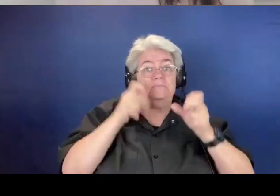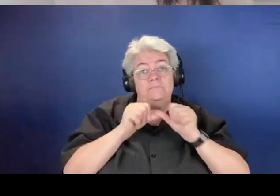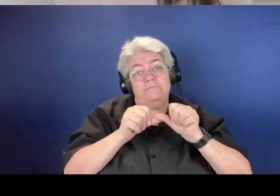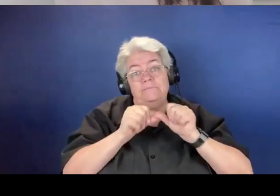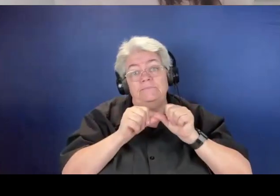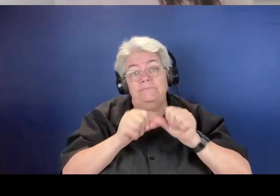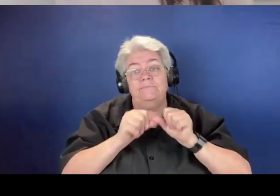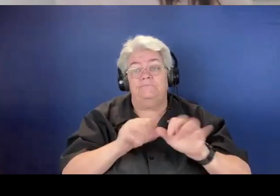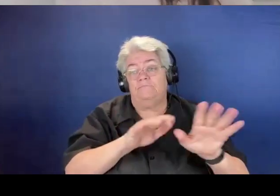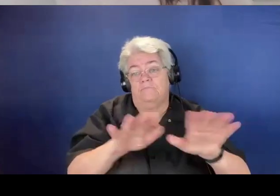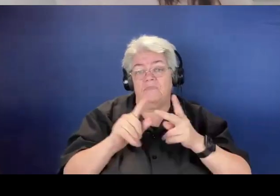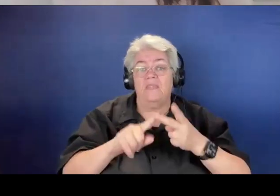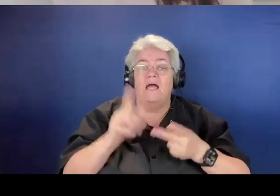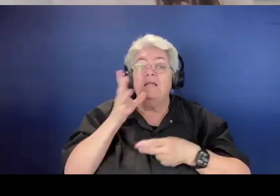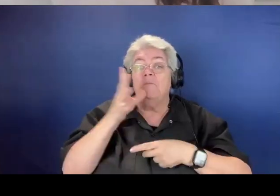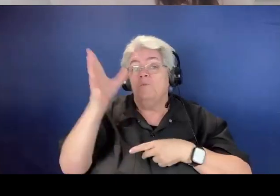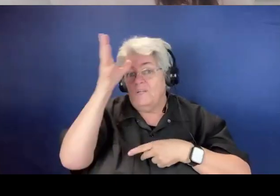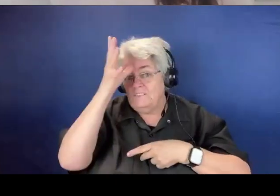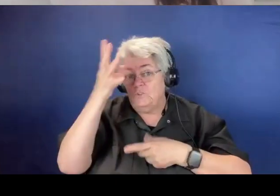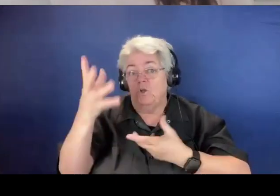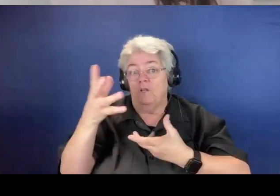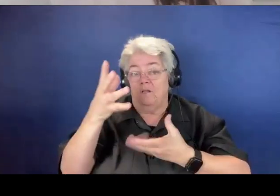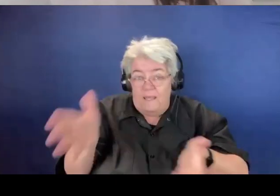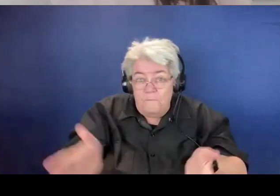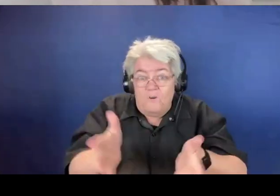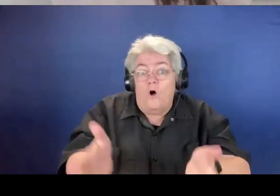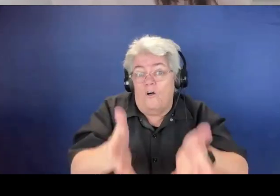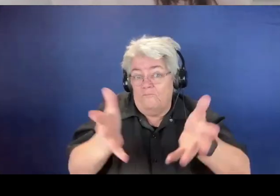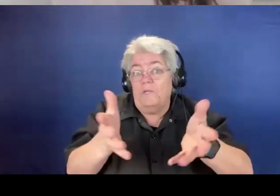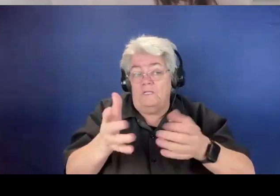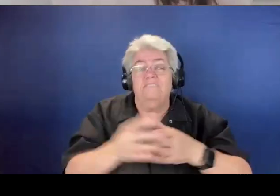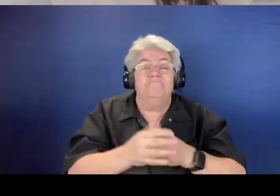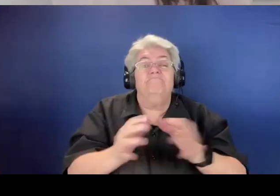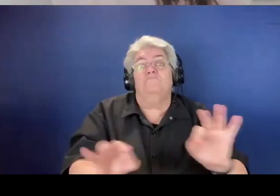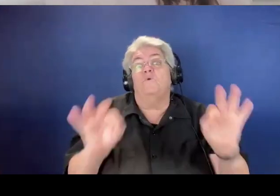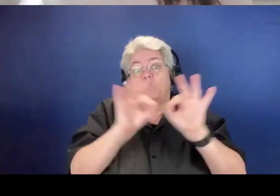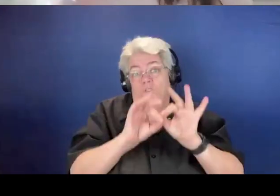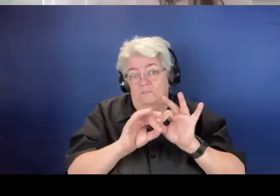Parental involvement and desires for their child to become bilingual are significant factors.